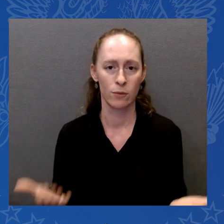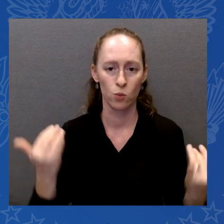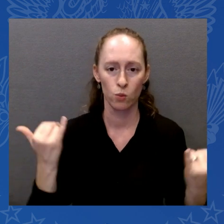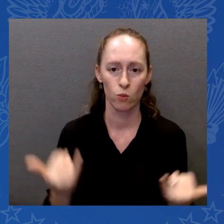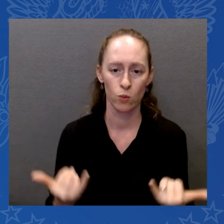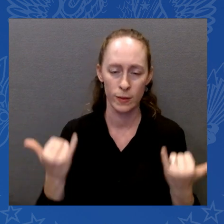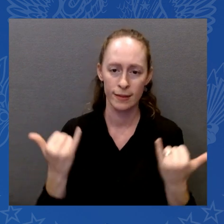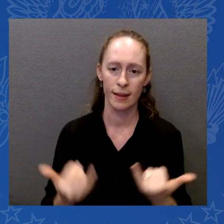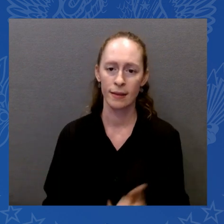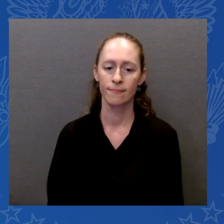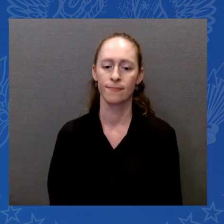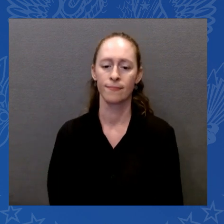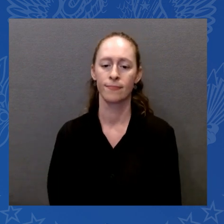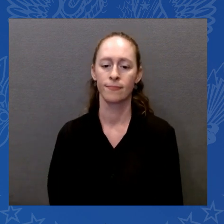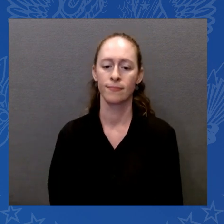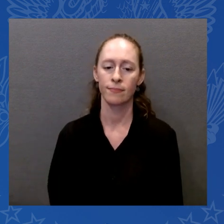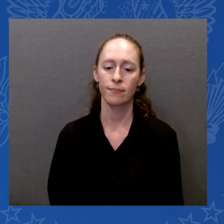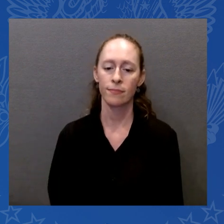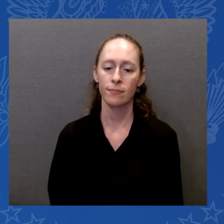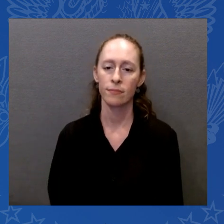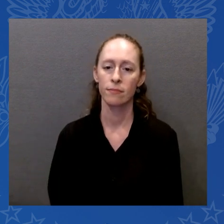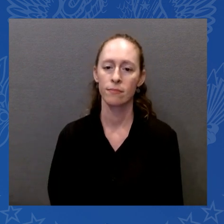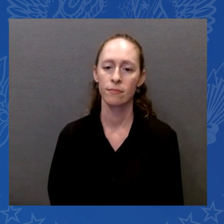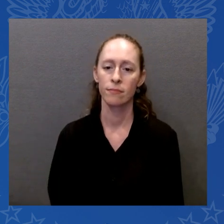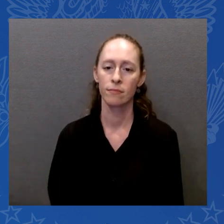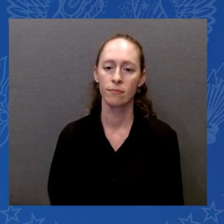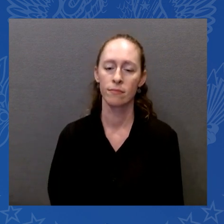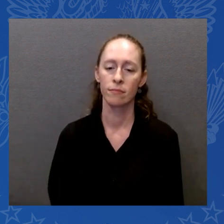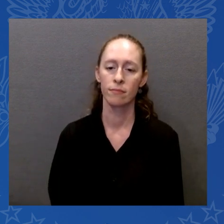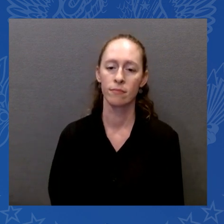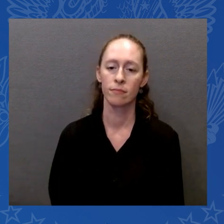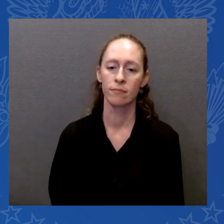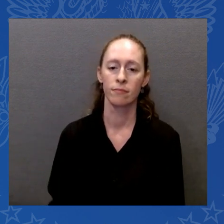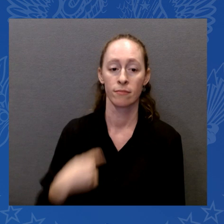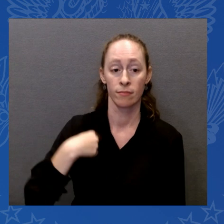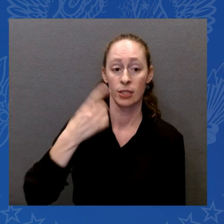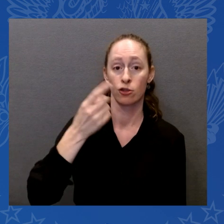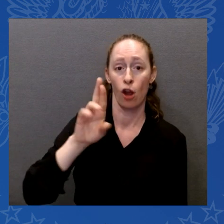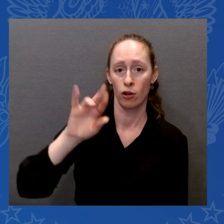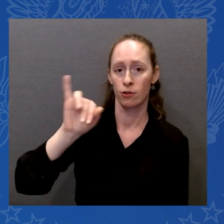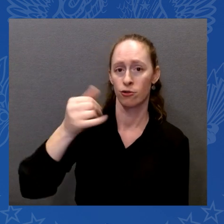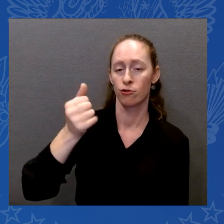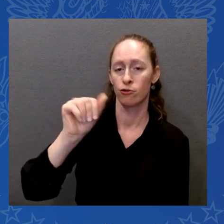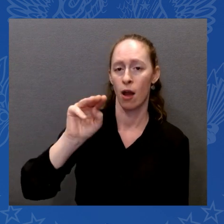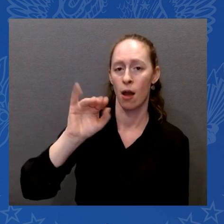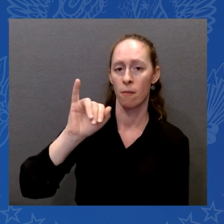My name, as you heard, is Dr. Jamila Perritt. I use she/her pronouns. I'm a board certified,